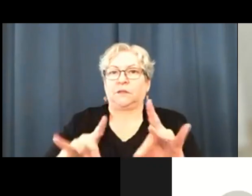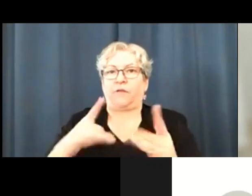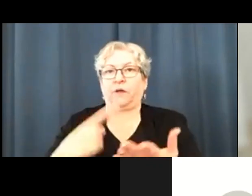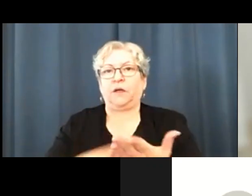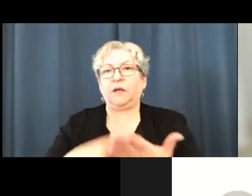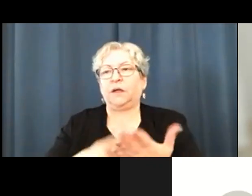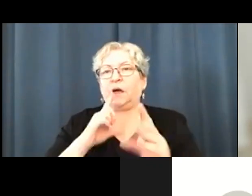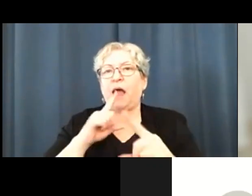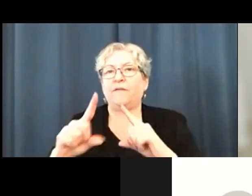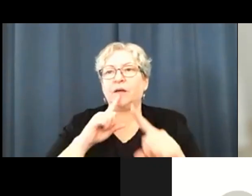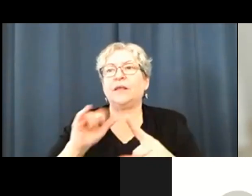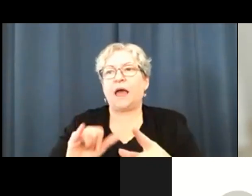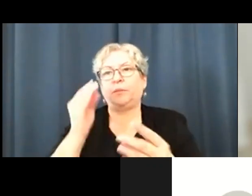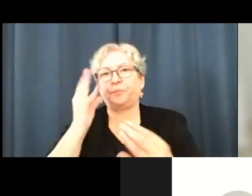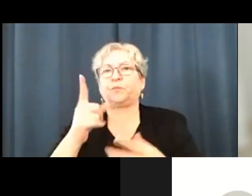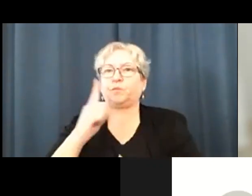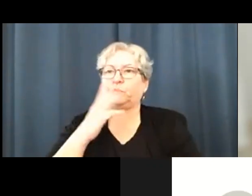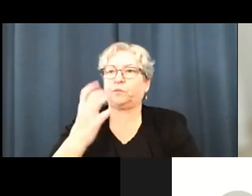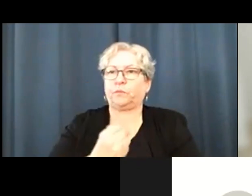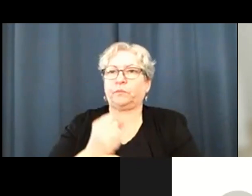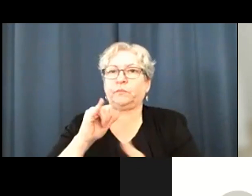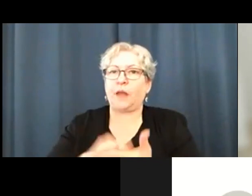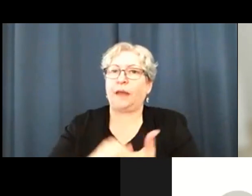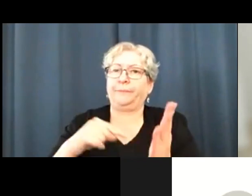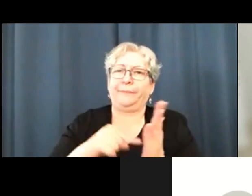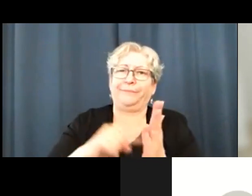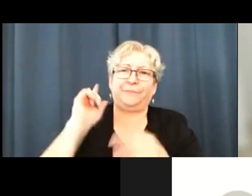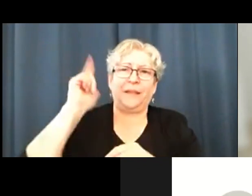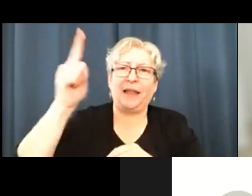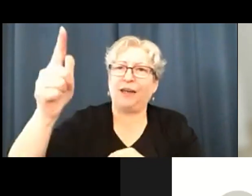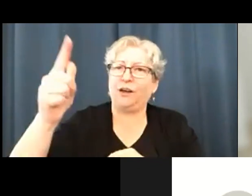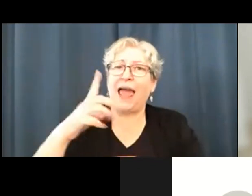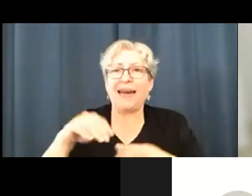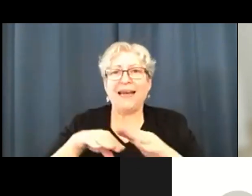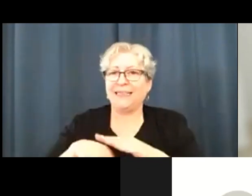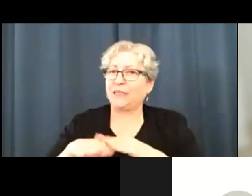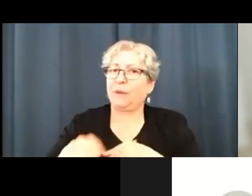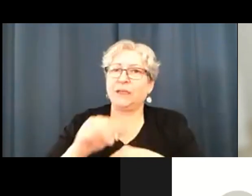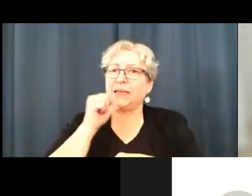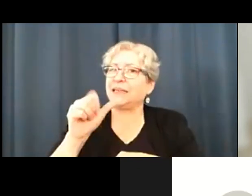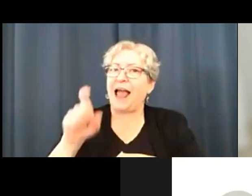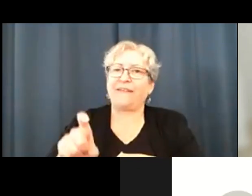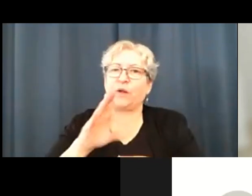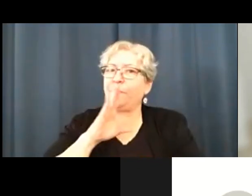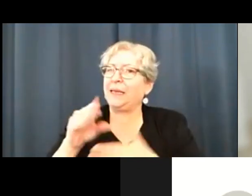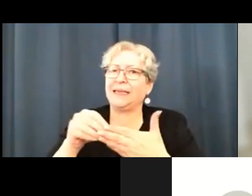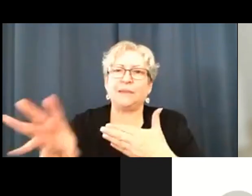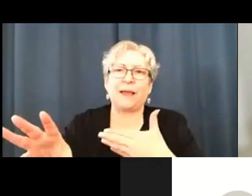that you're going to gain that debt somewhere down the road and accessibility does not have to be expensive or scary.